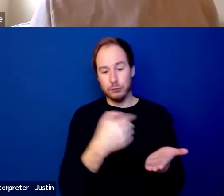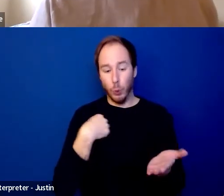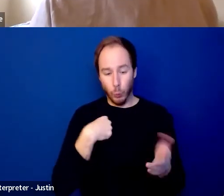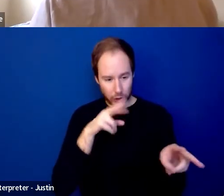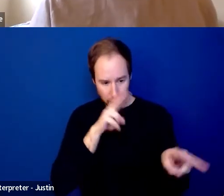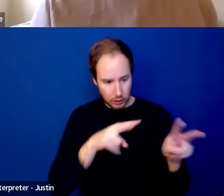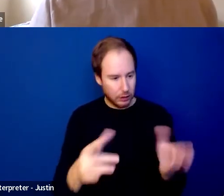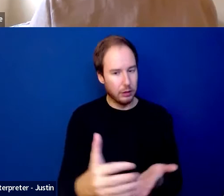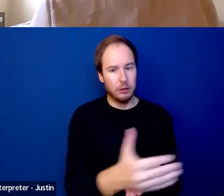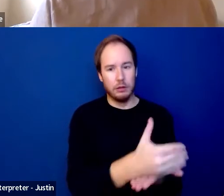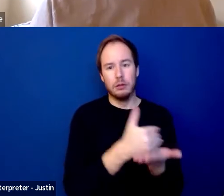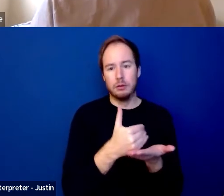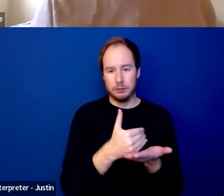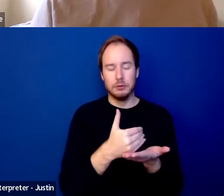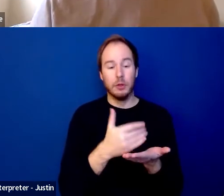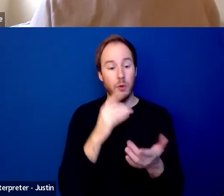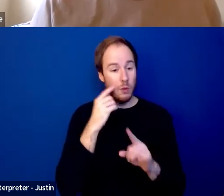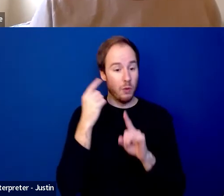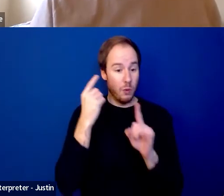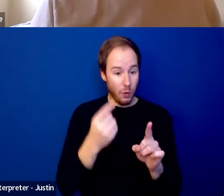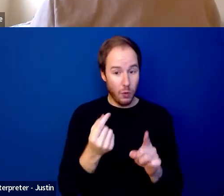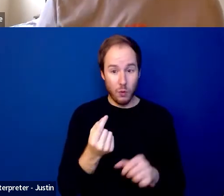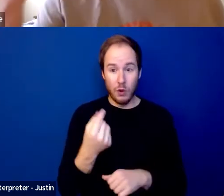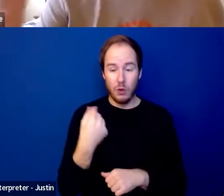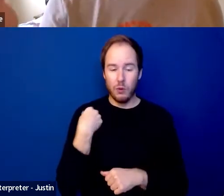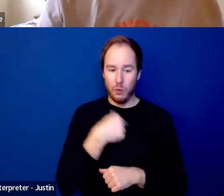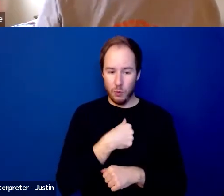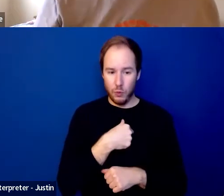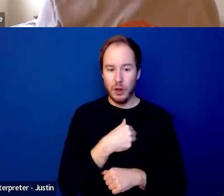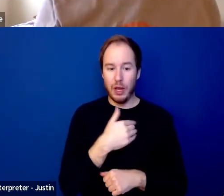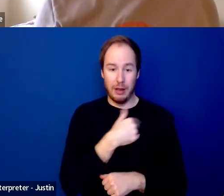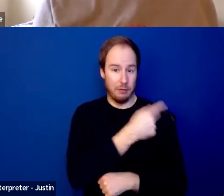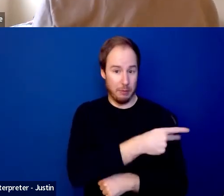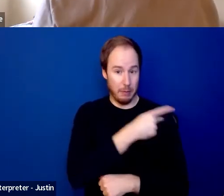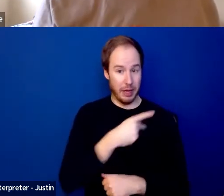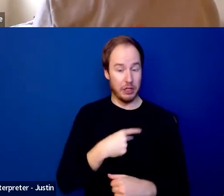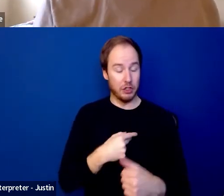And the idea is that we have both the patient in front of us that we're working with,